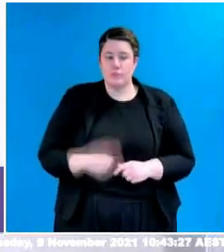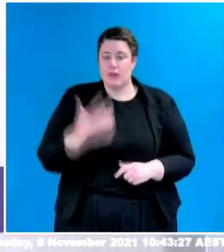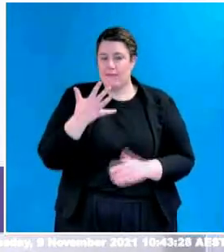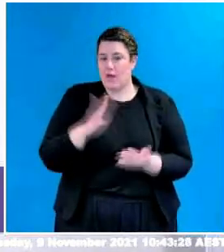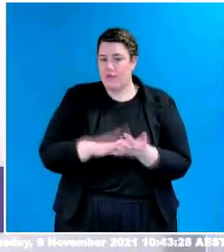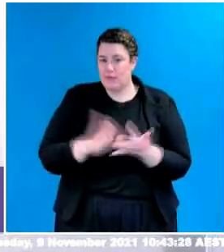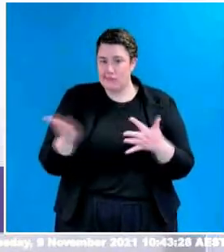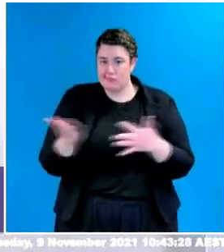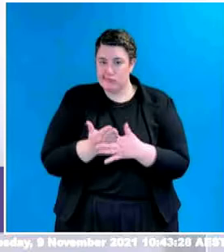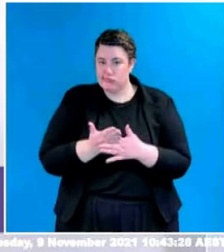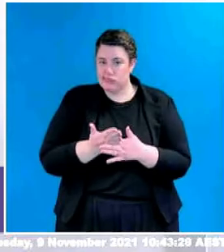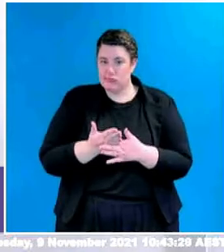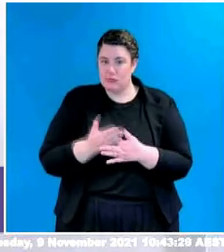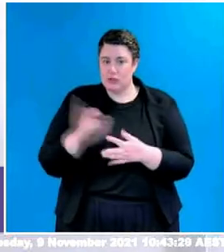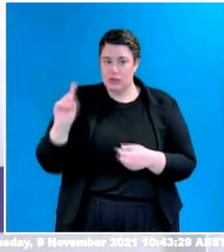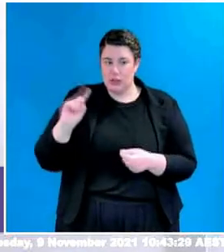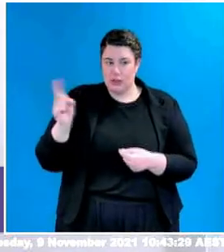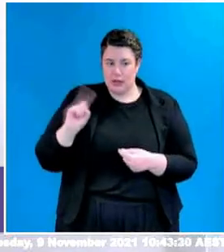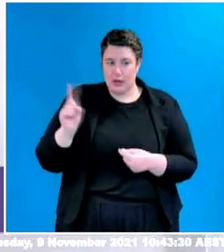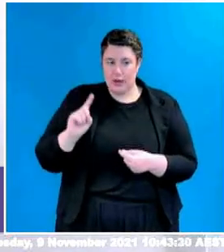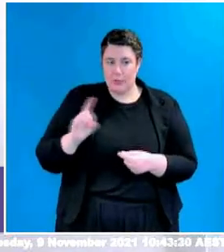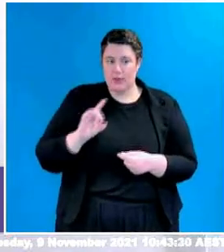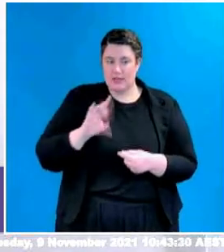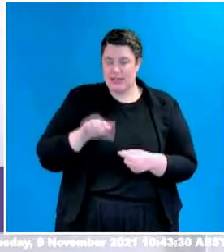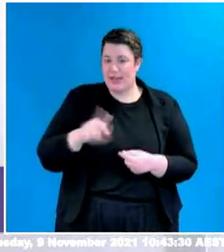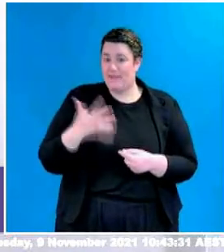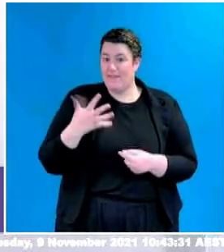now and resume at 10.50.